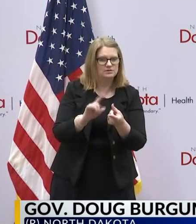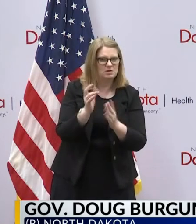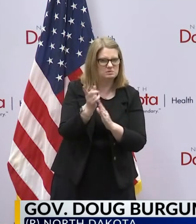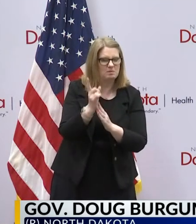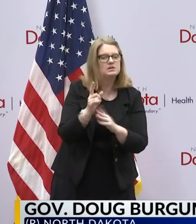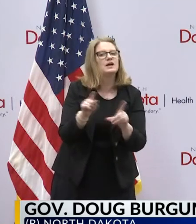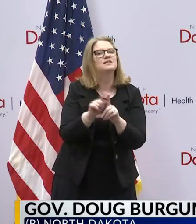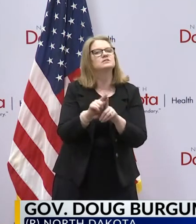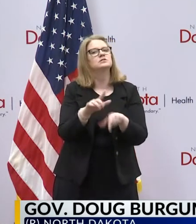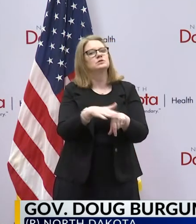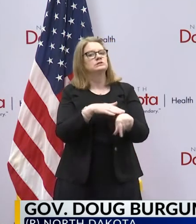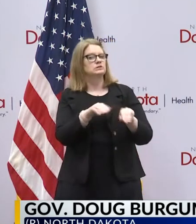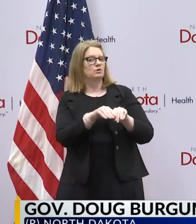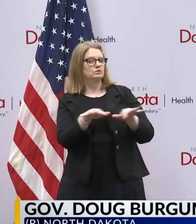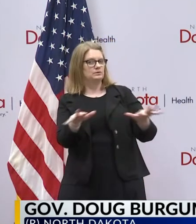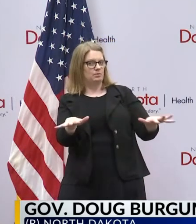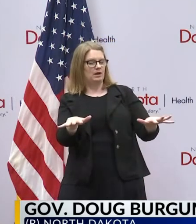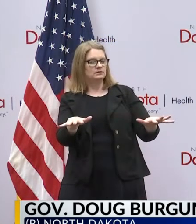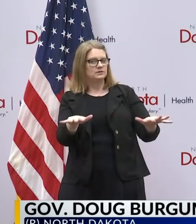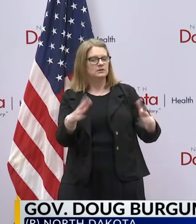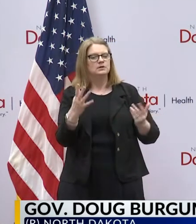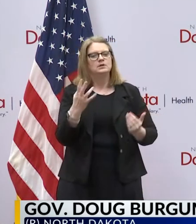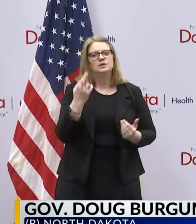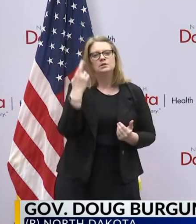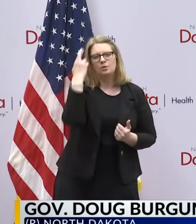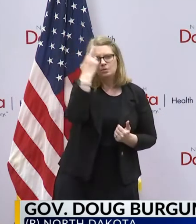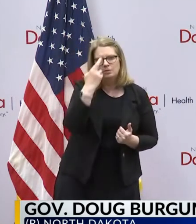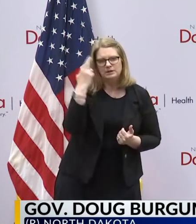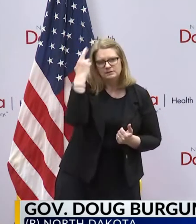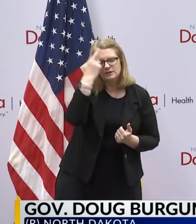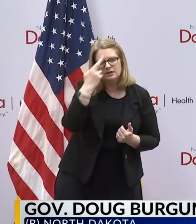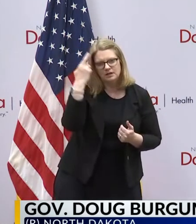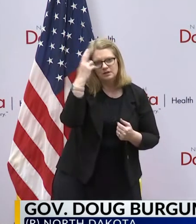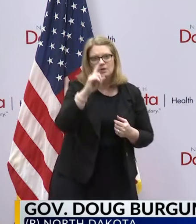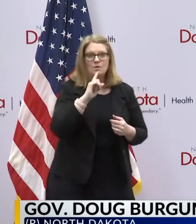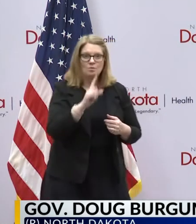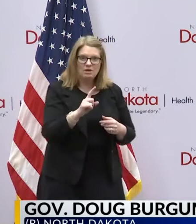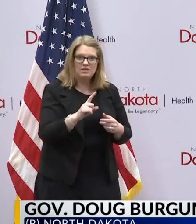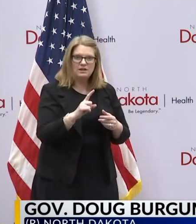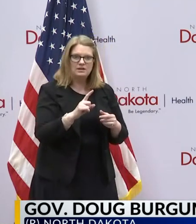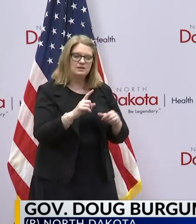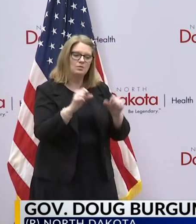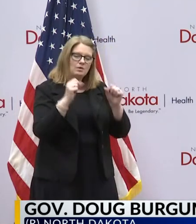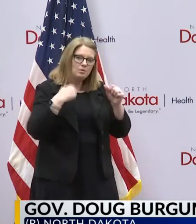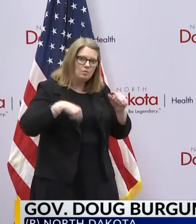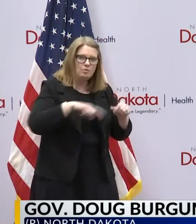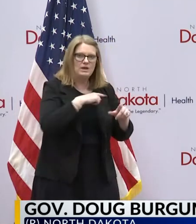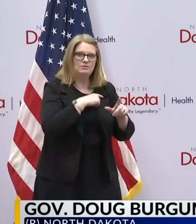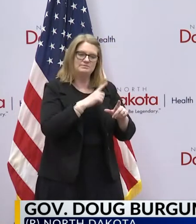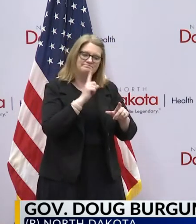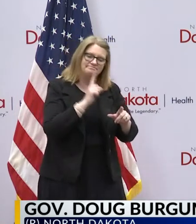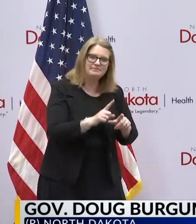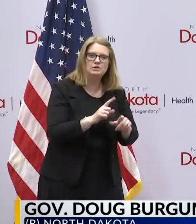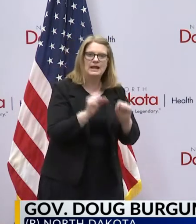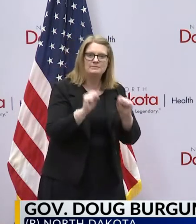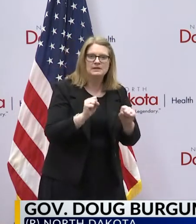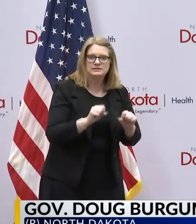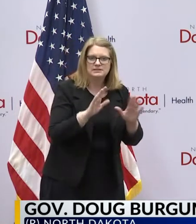TRANSMISSIBLE MOMENTS AND TO SLOW THE SPREAD, AND THAT WAS TO PRESERVE THE MEDICAL CAPACITY,